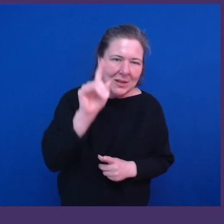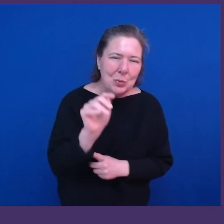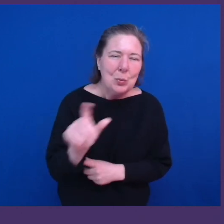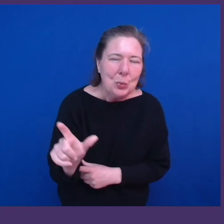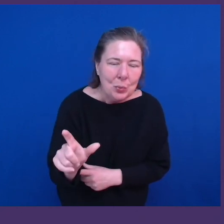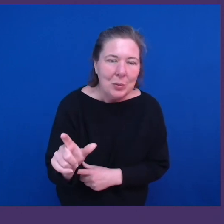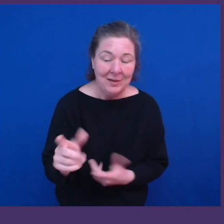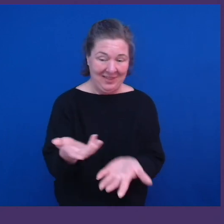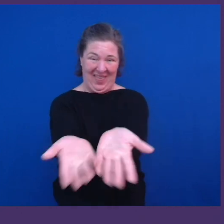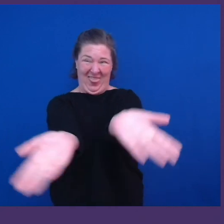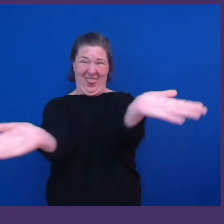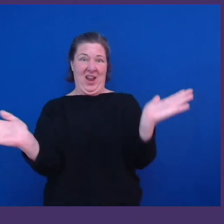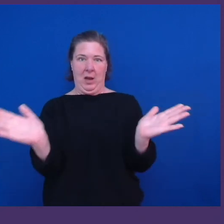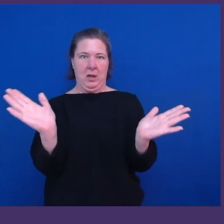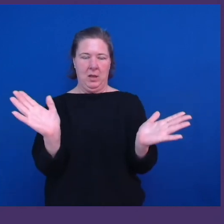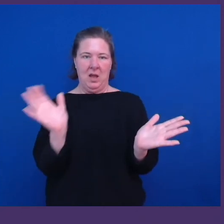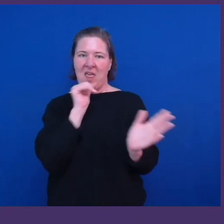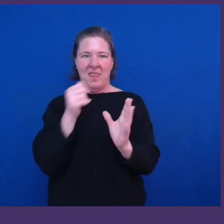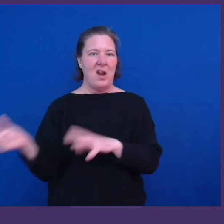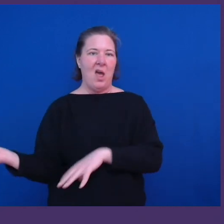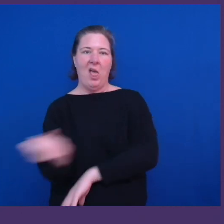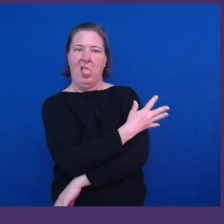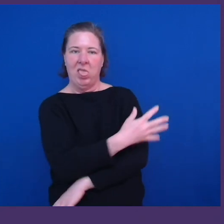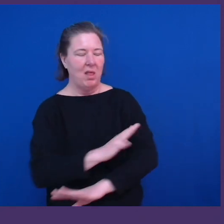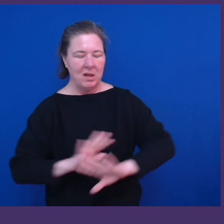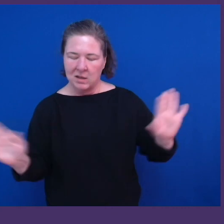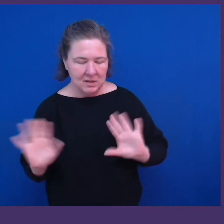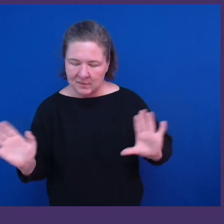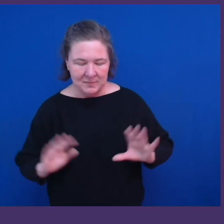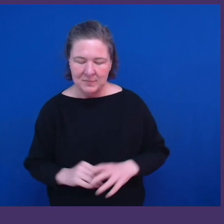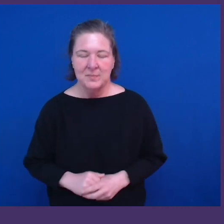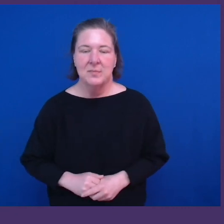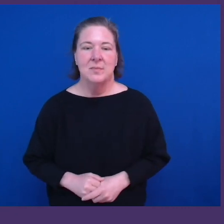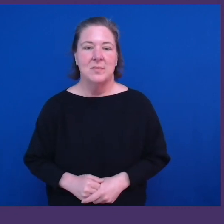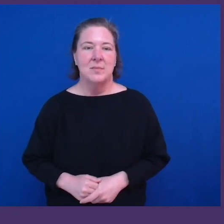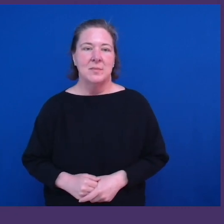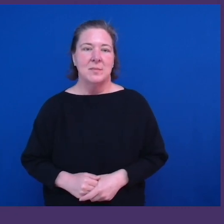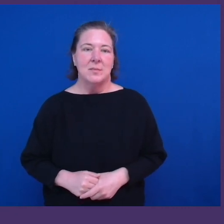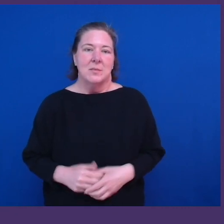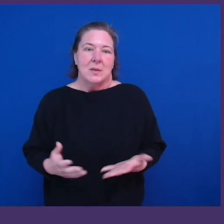They're not going back in the box. And so, from an AAPD perspective,